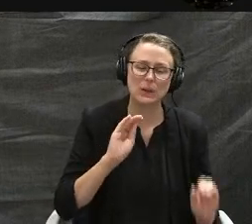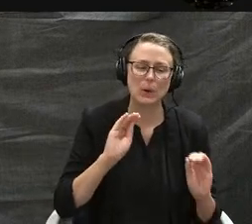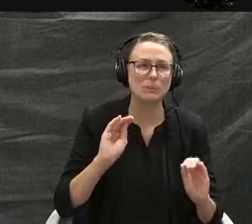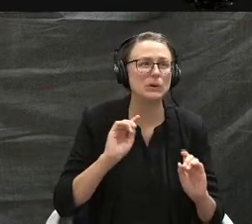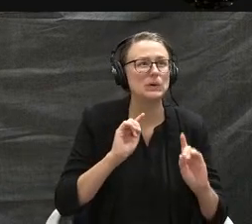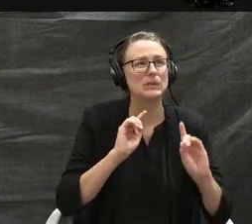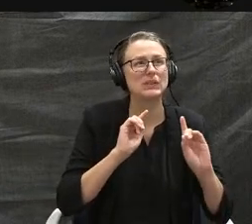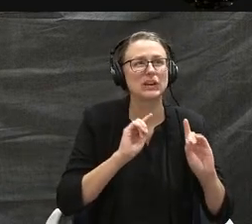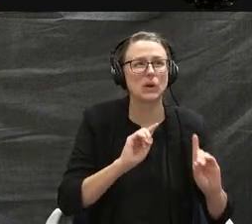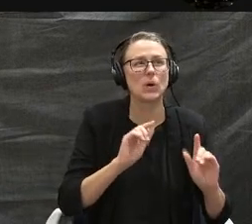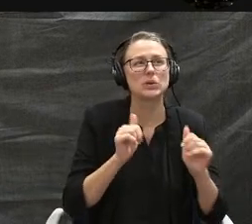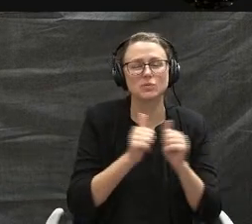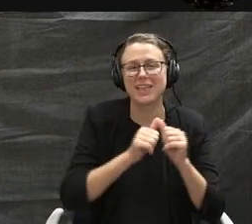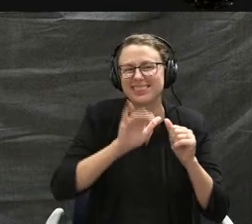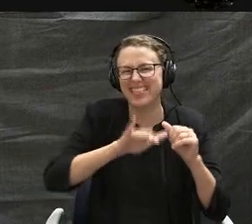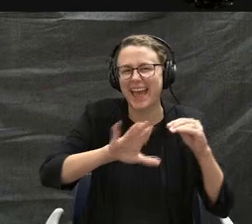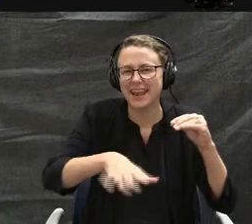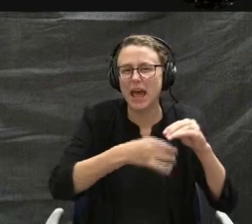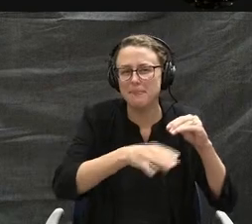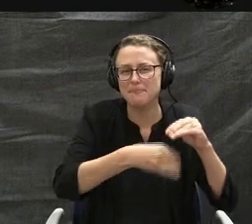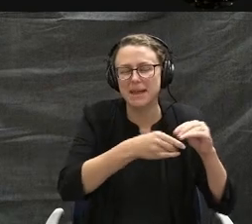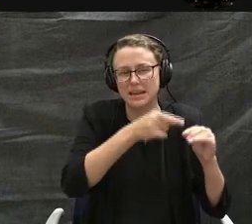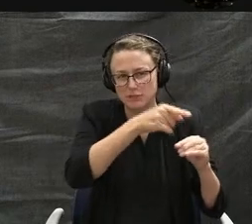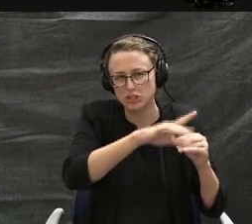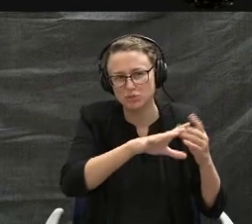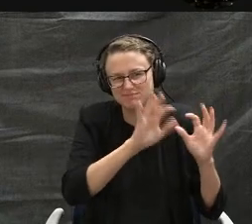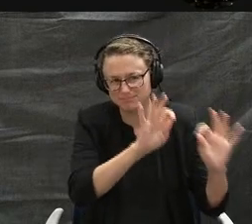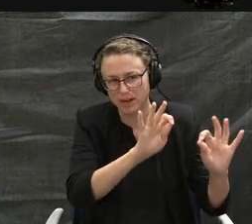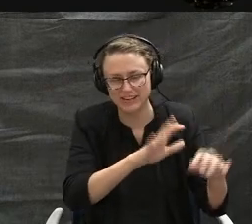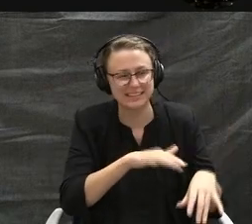Mendham Mendham that you added to it. OK thank you Lisa you're